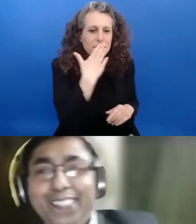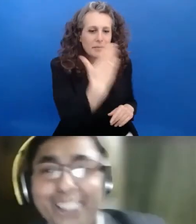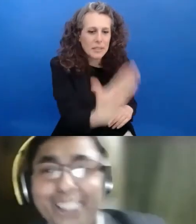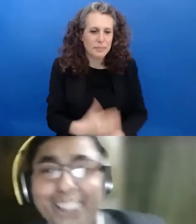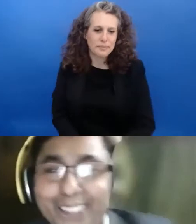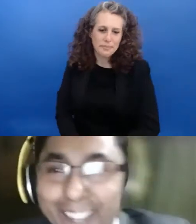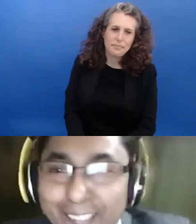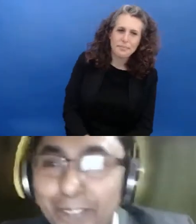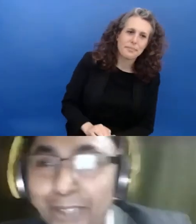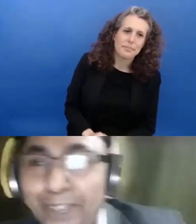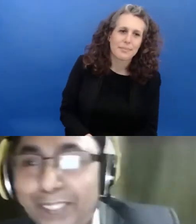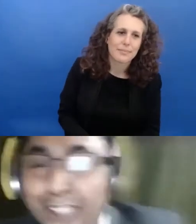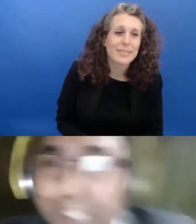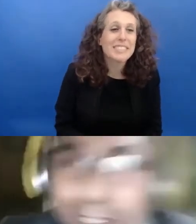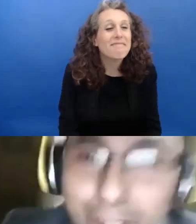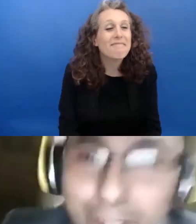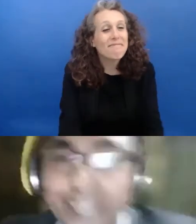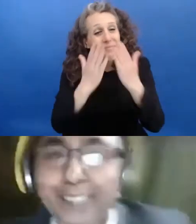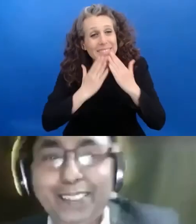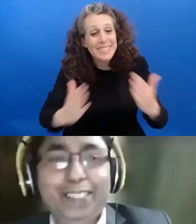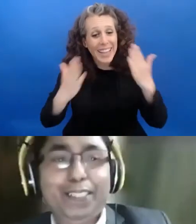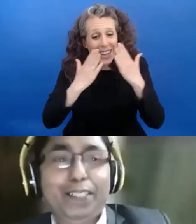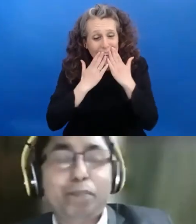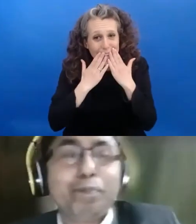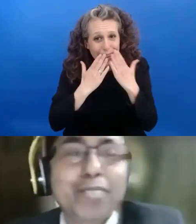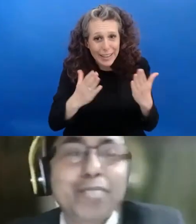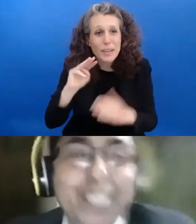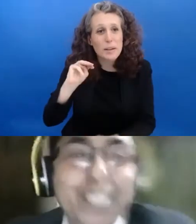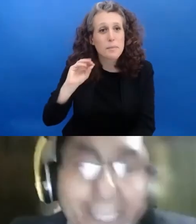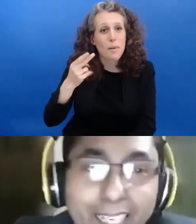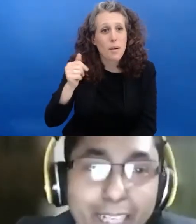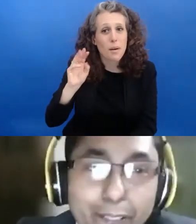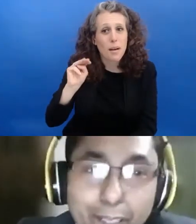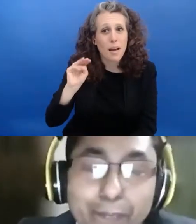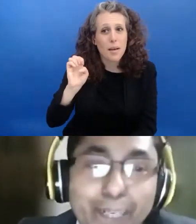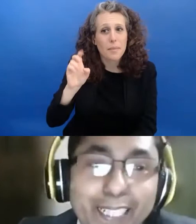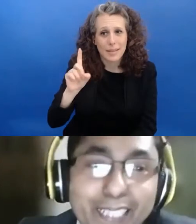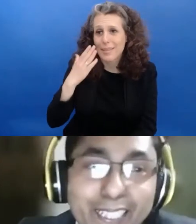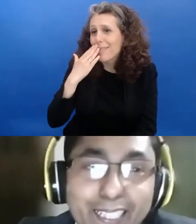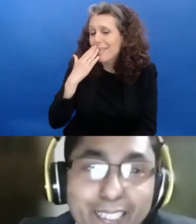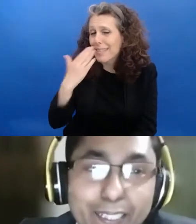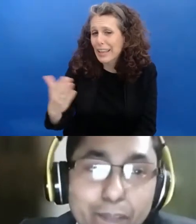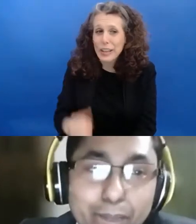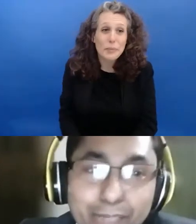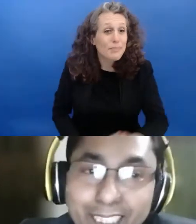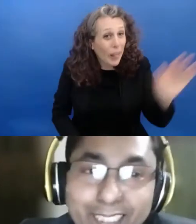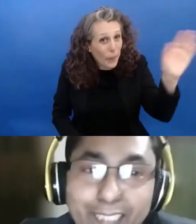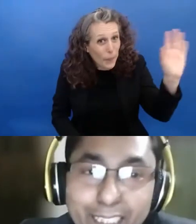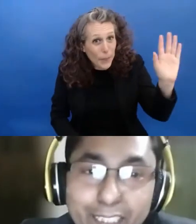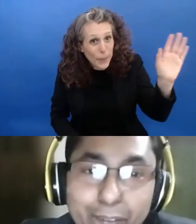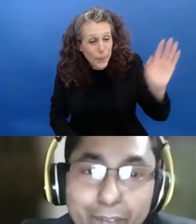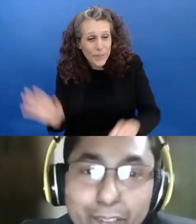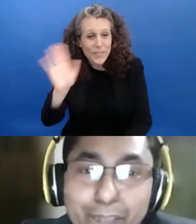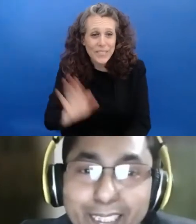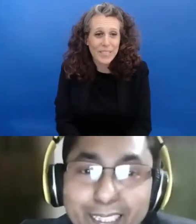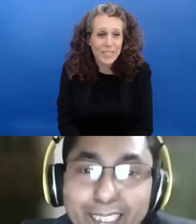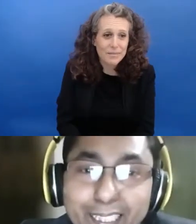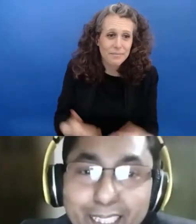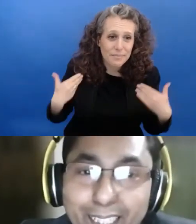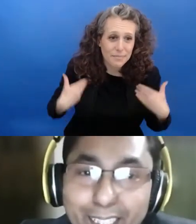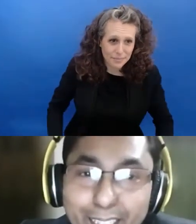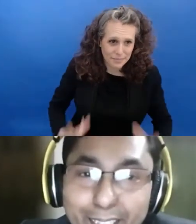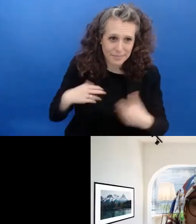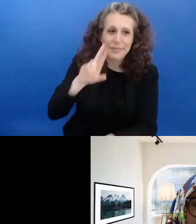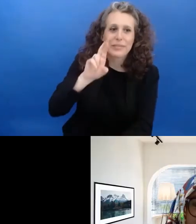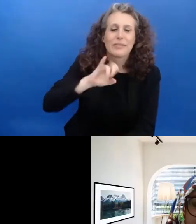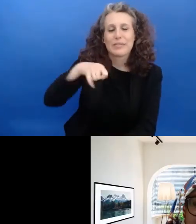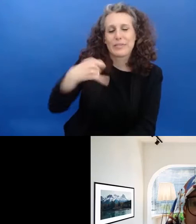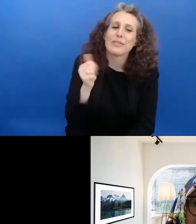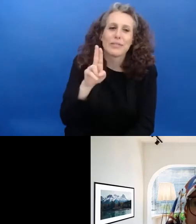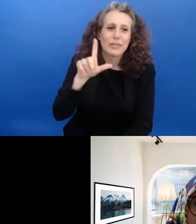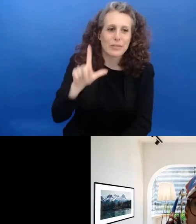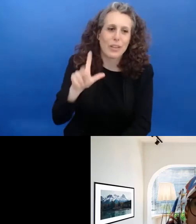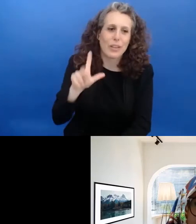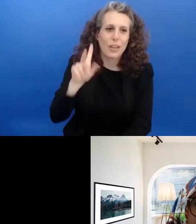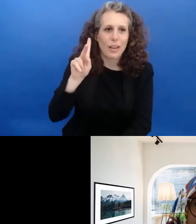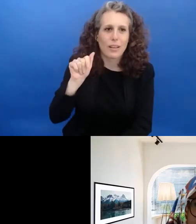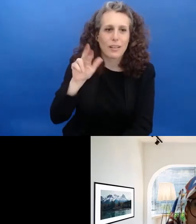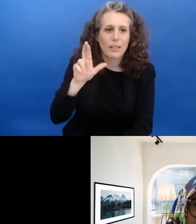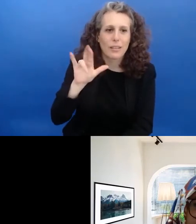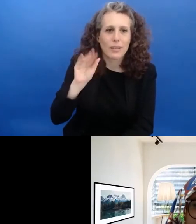thank you very much uh hello everyone uh this is siddiqui i work with a program called inclusion